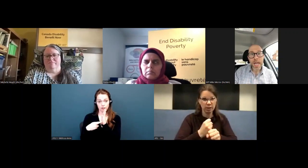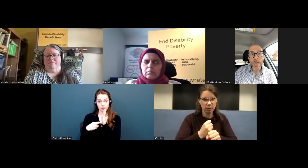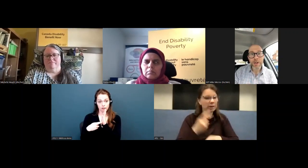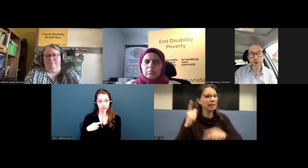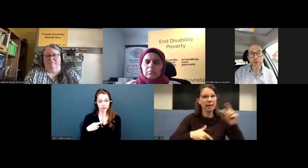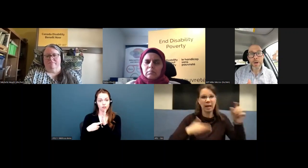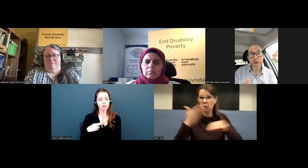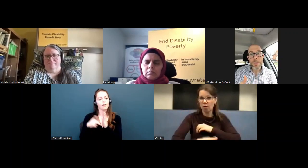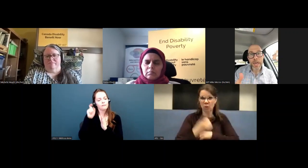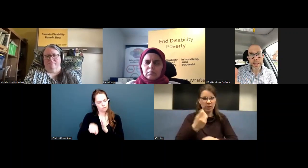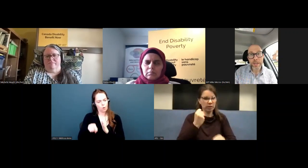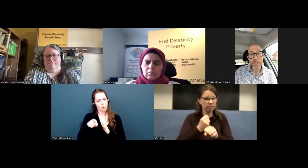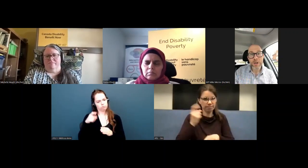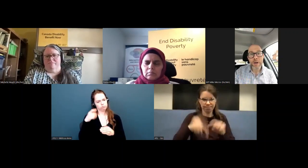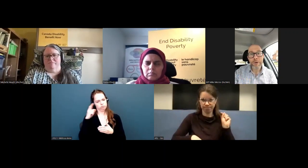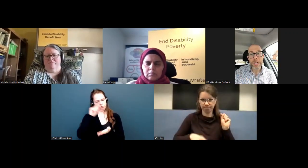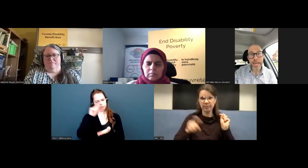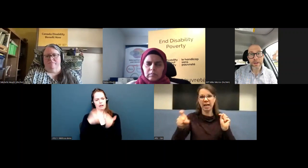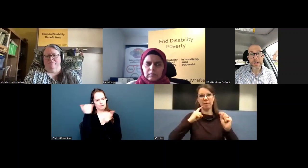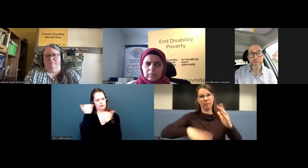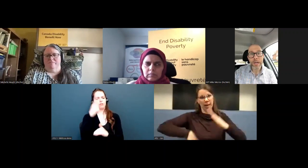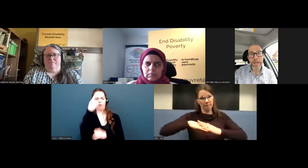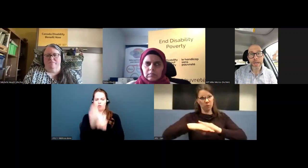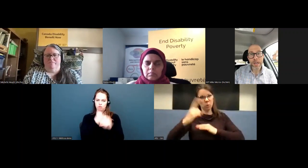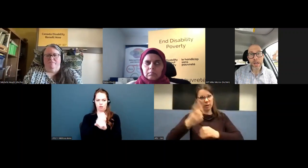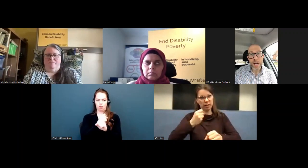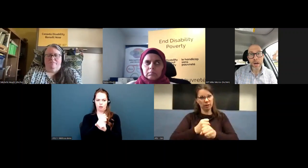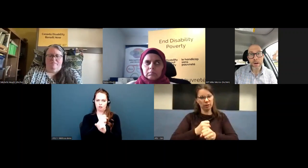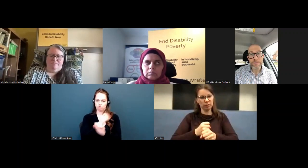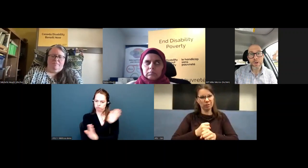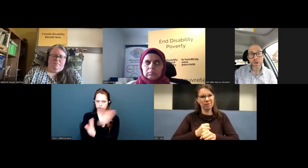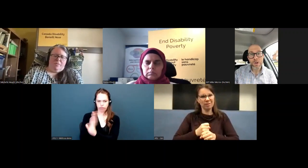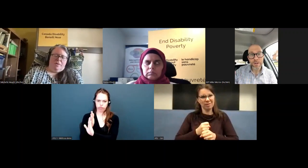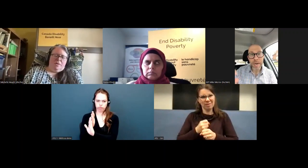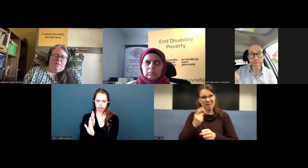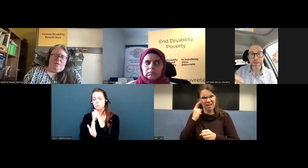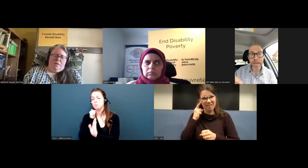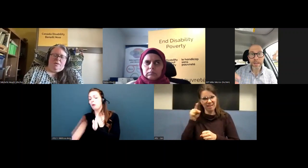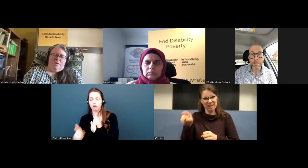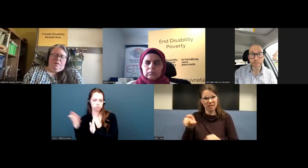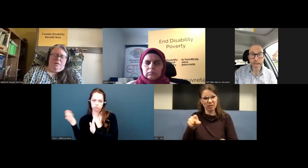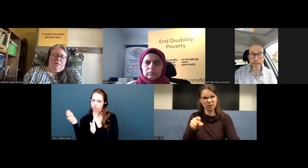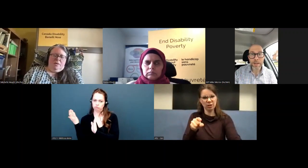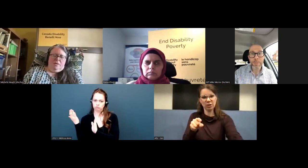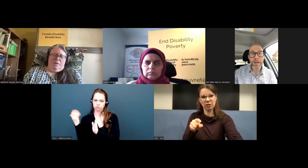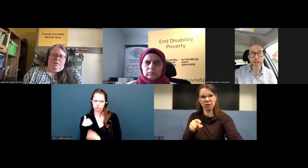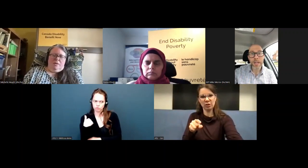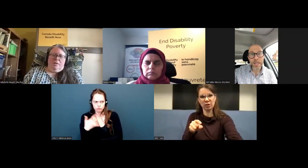AND SO I THINK SHE'S OFFERING THAT TIMELINE OF THE TIME IT WILL TAKE TO PASS THE BILL